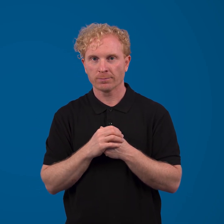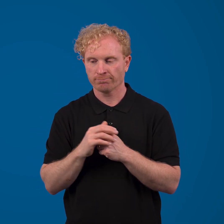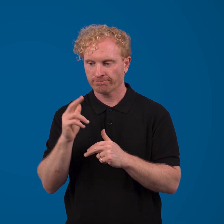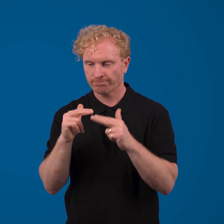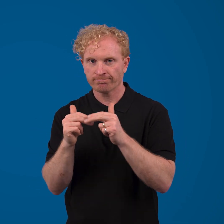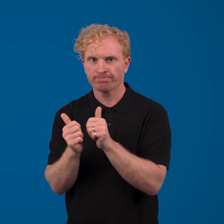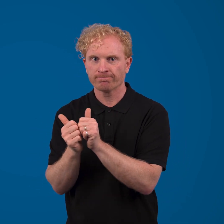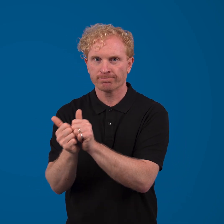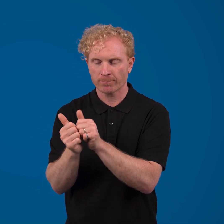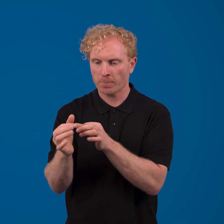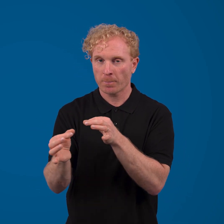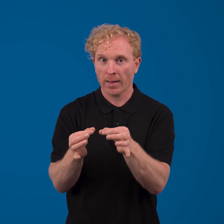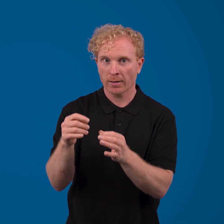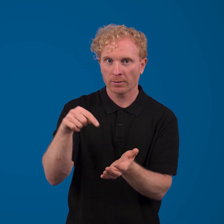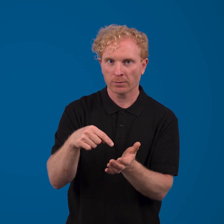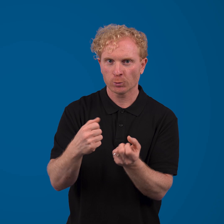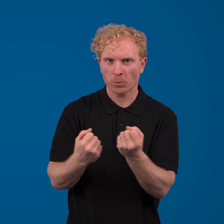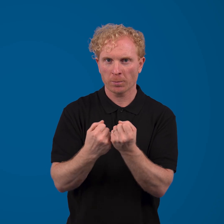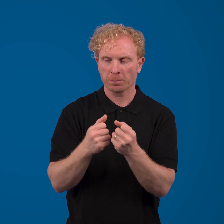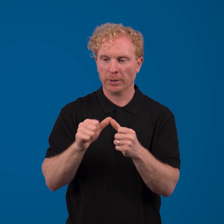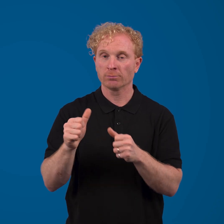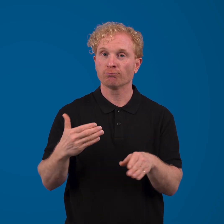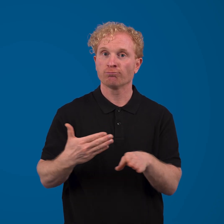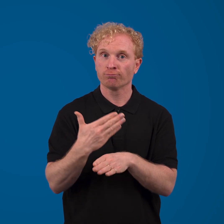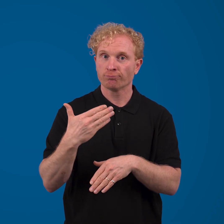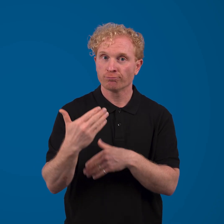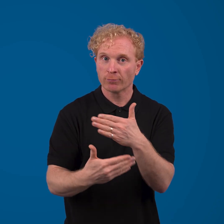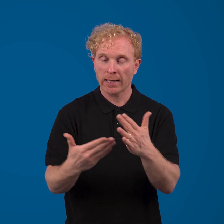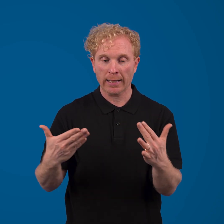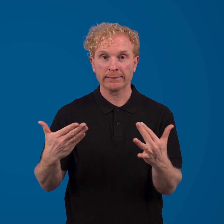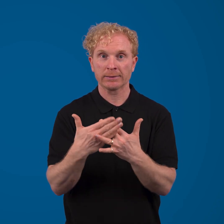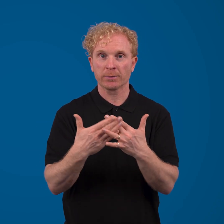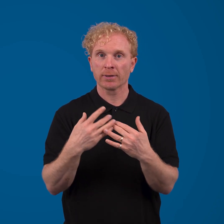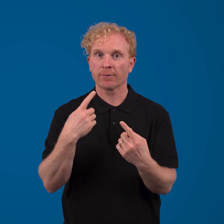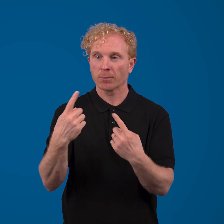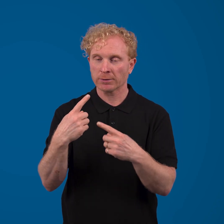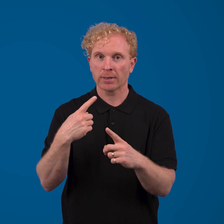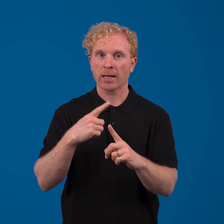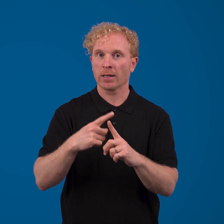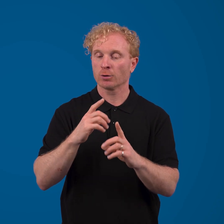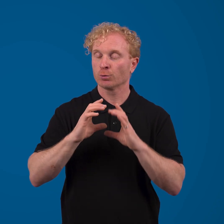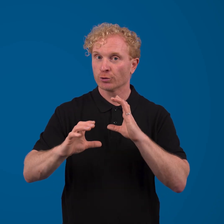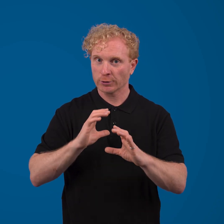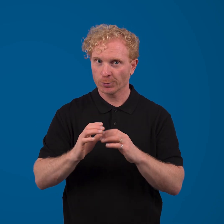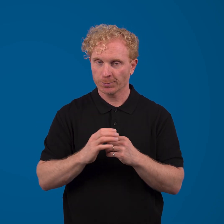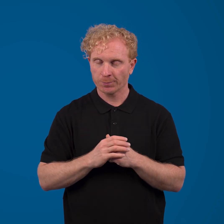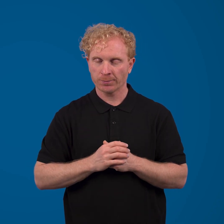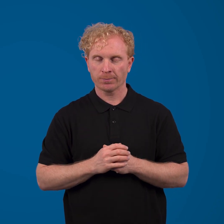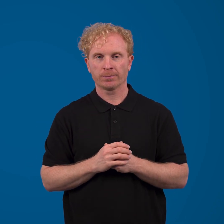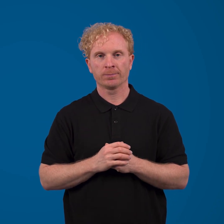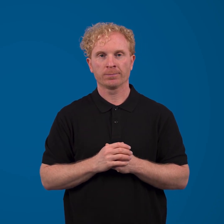Develop an Associated Plan to support best practice accessible information and communication